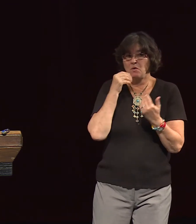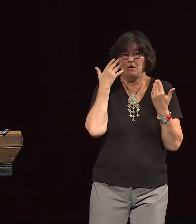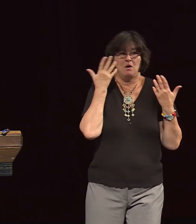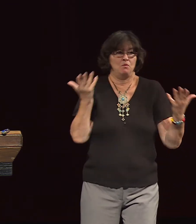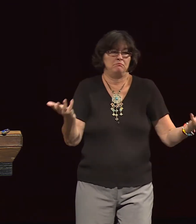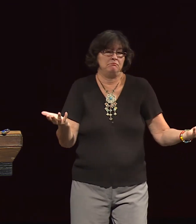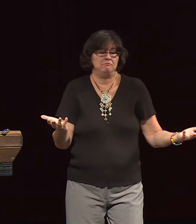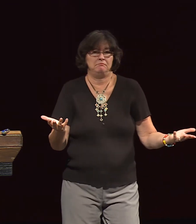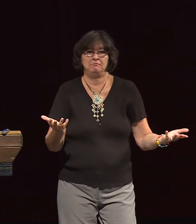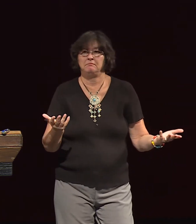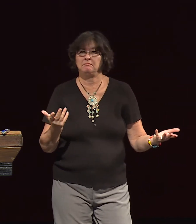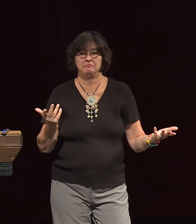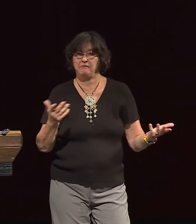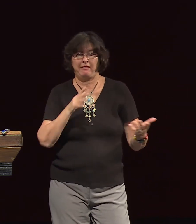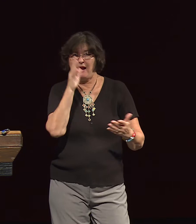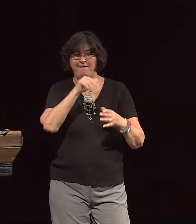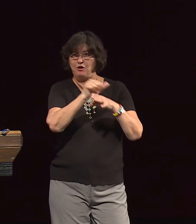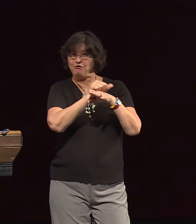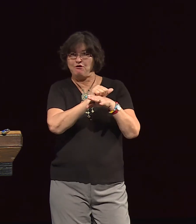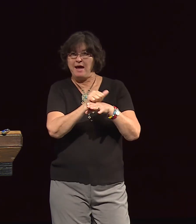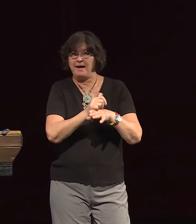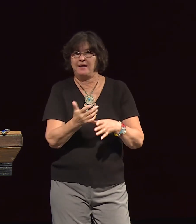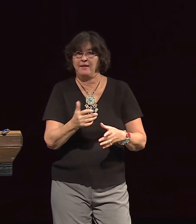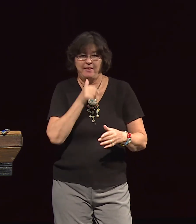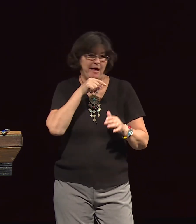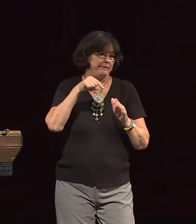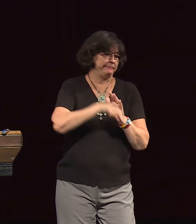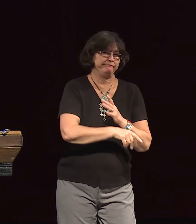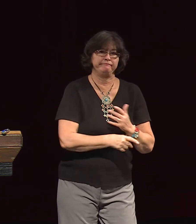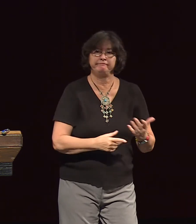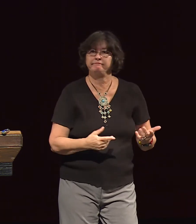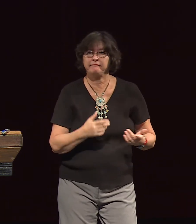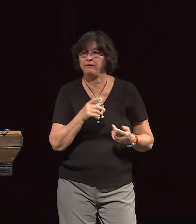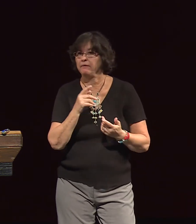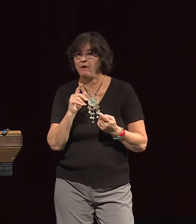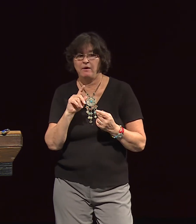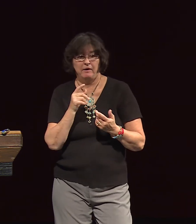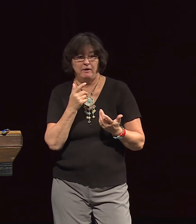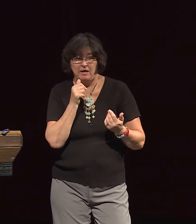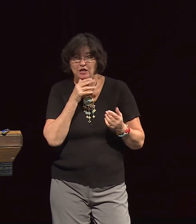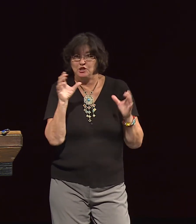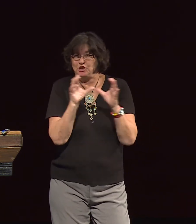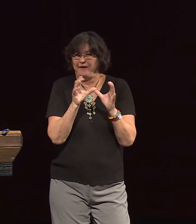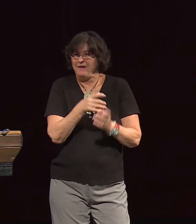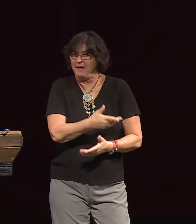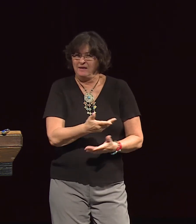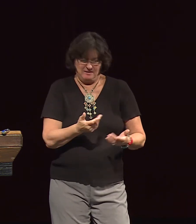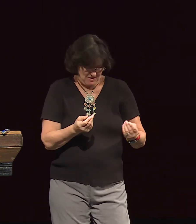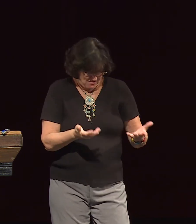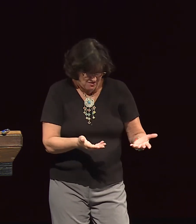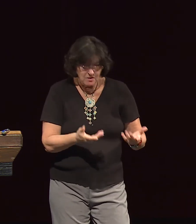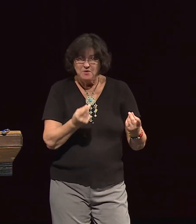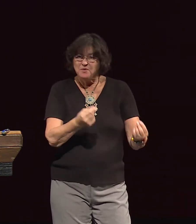Parents just don't know, because they're not trained. They don't have the education degrees. They're not certified.